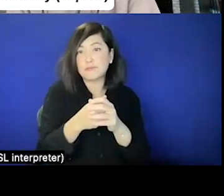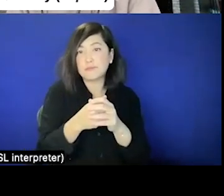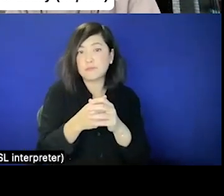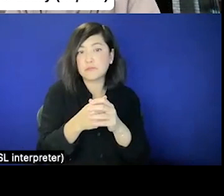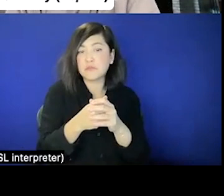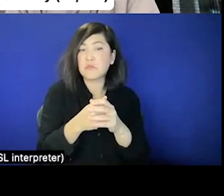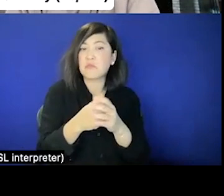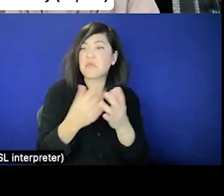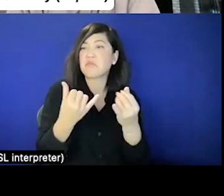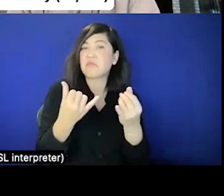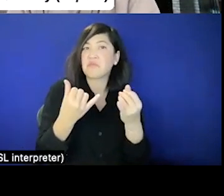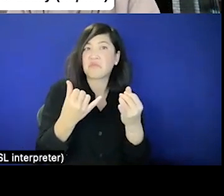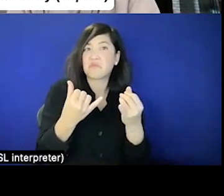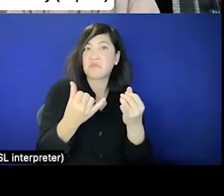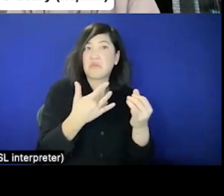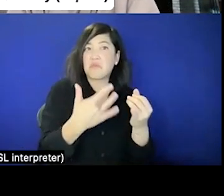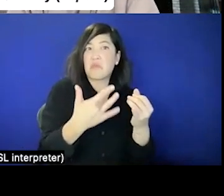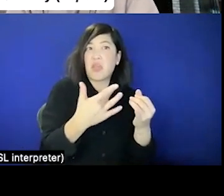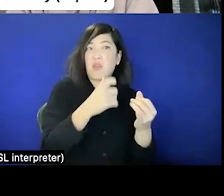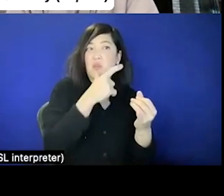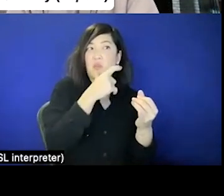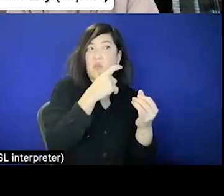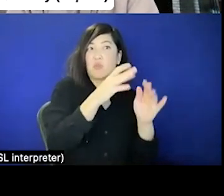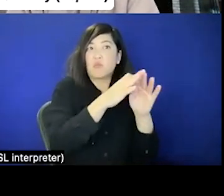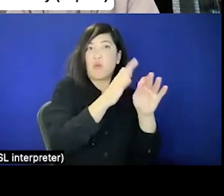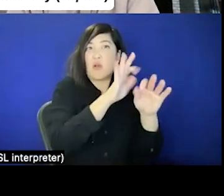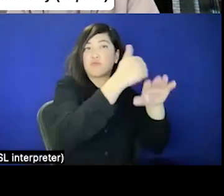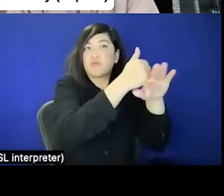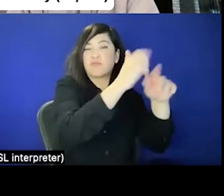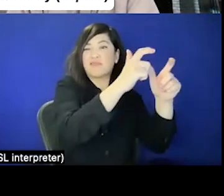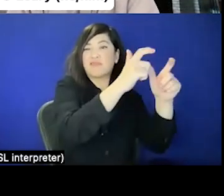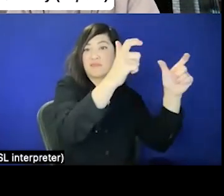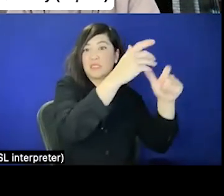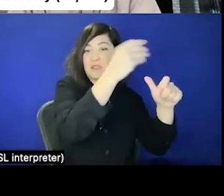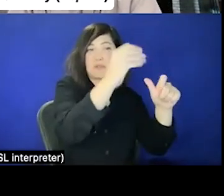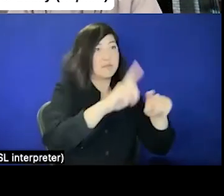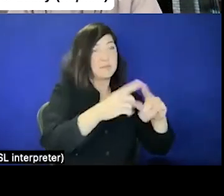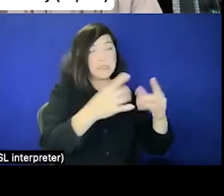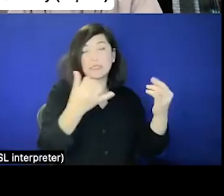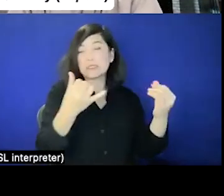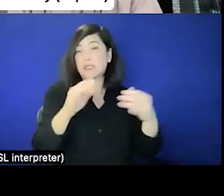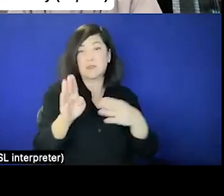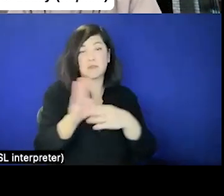to the largest publishers, but it's an entirely different business model. That took a lot of work